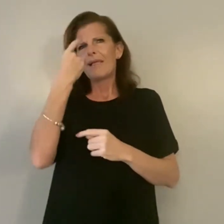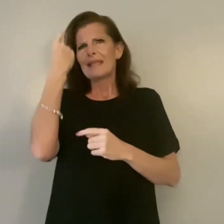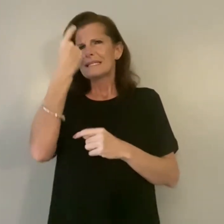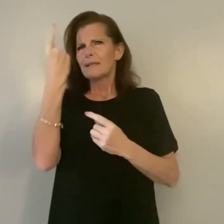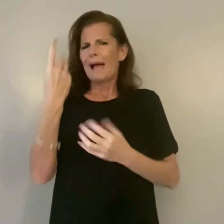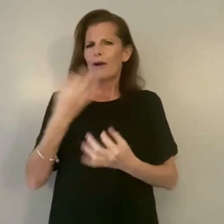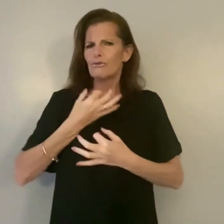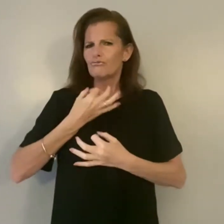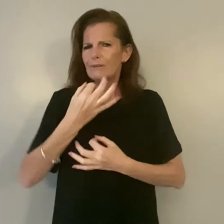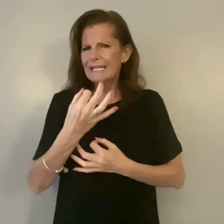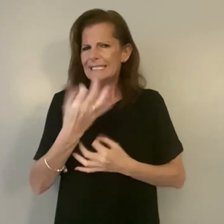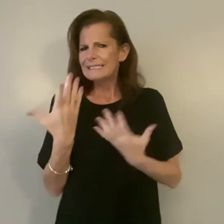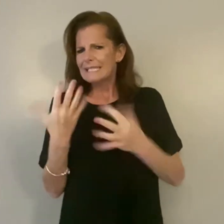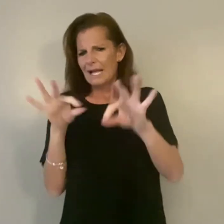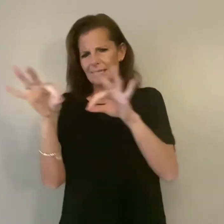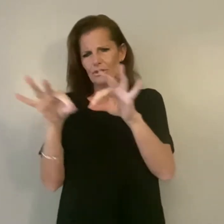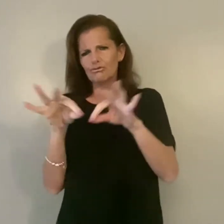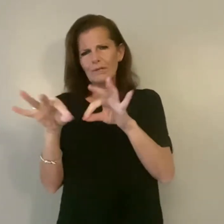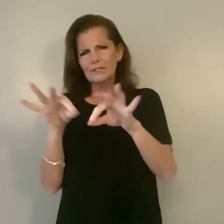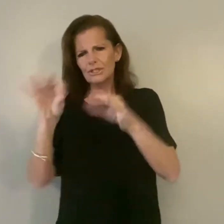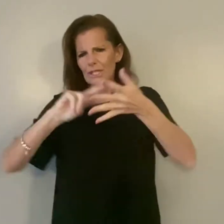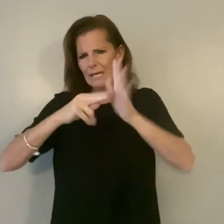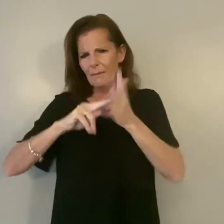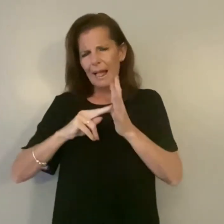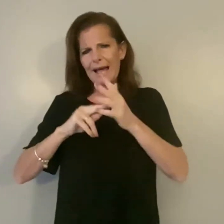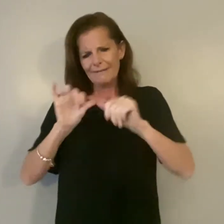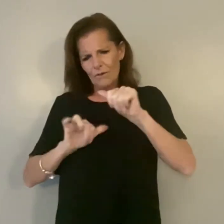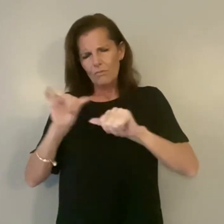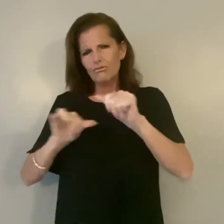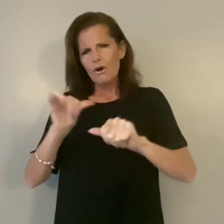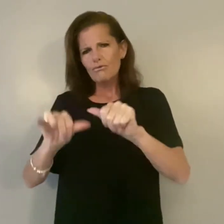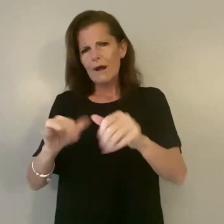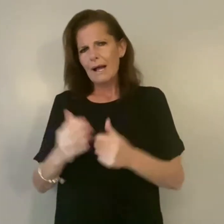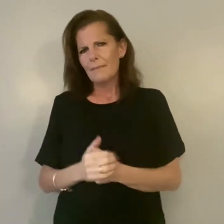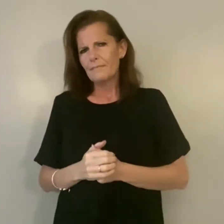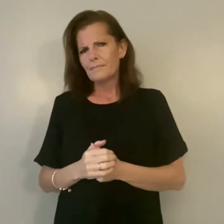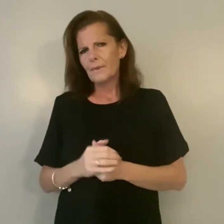and influences strategy in programming. We look at how a more considered approach